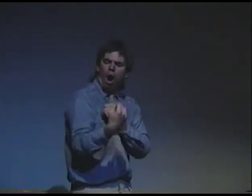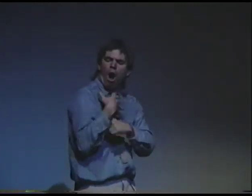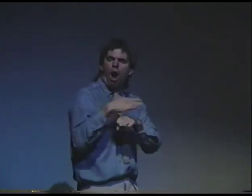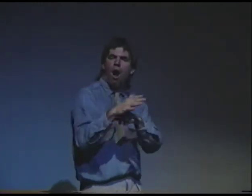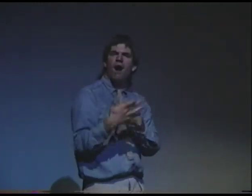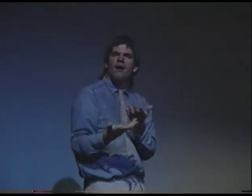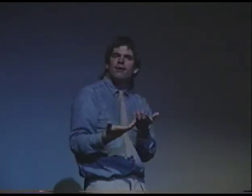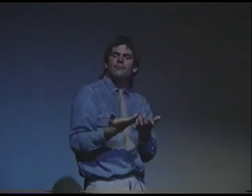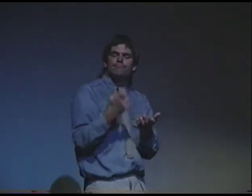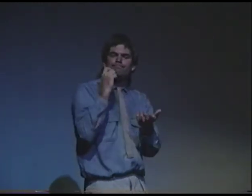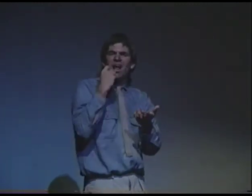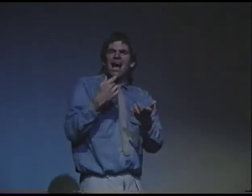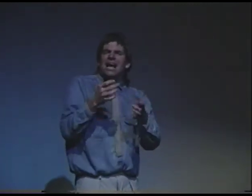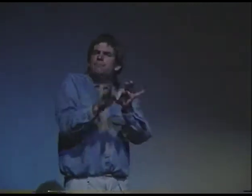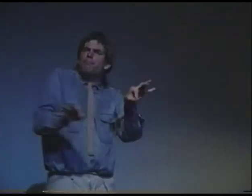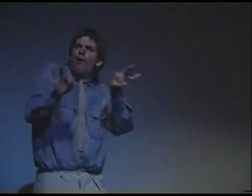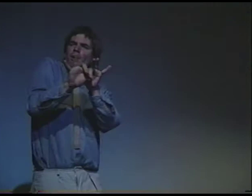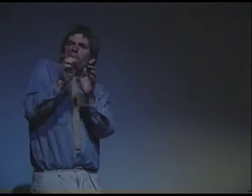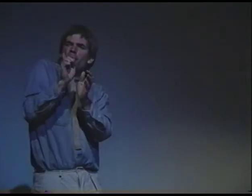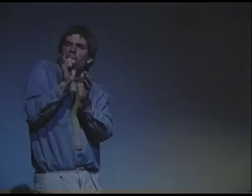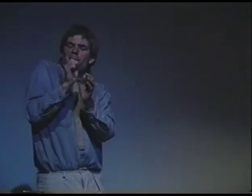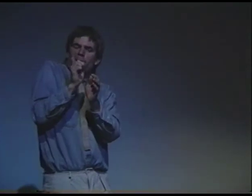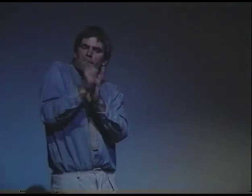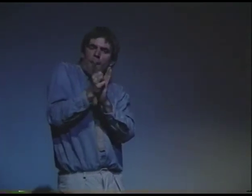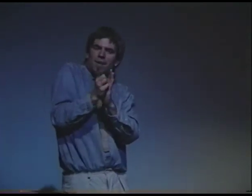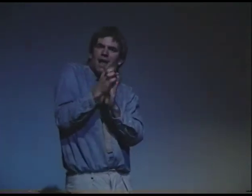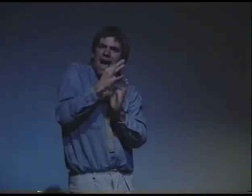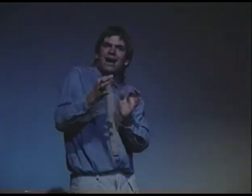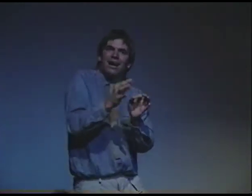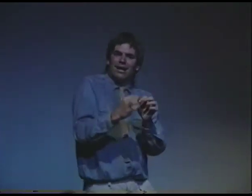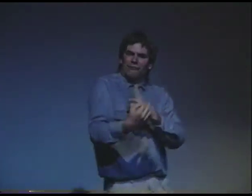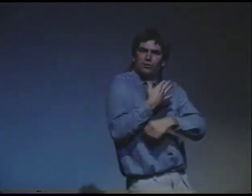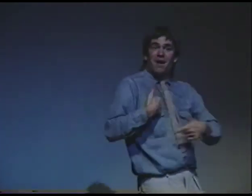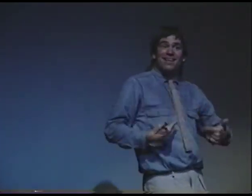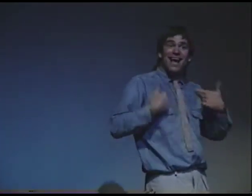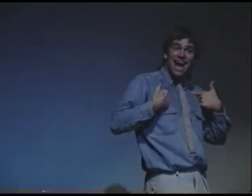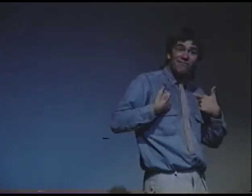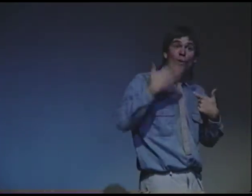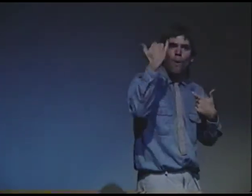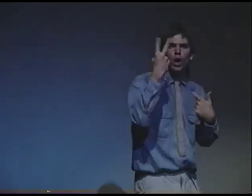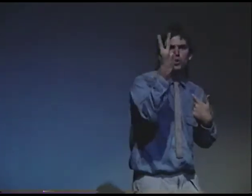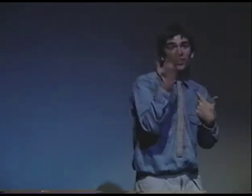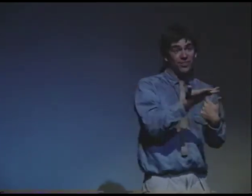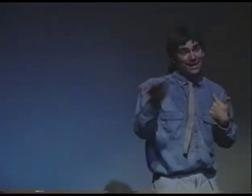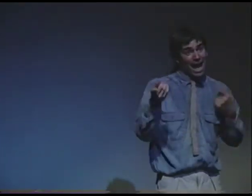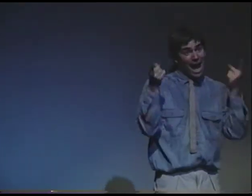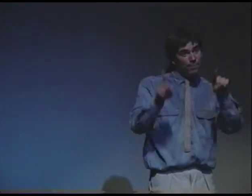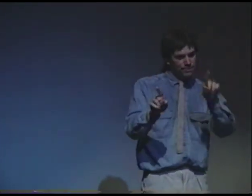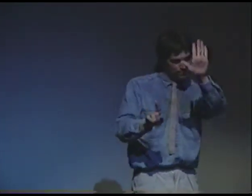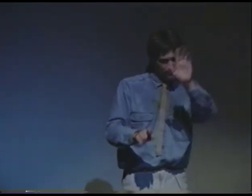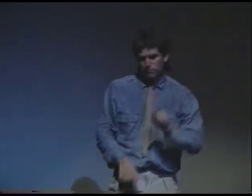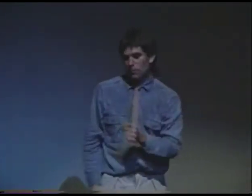He and I started working and influencing each other. It was a really important moment in my life.